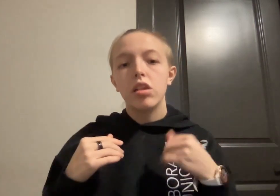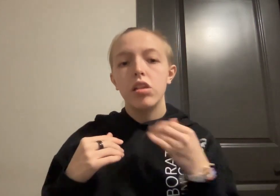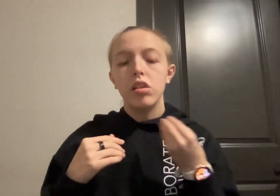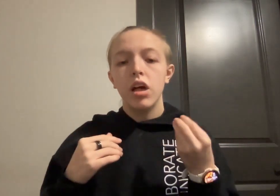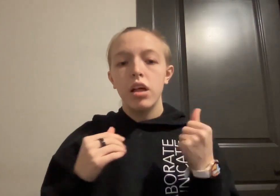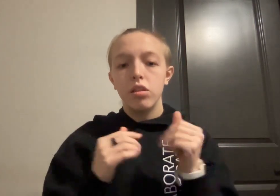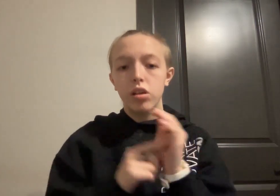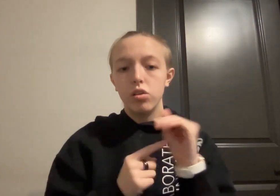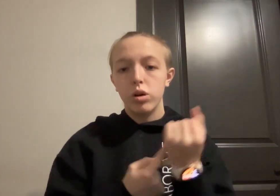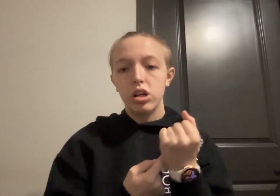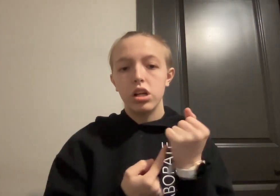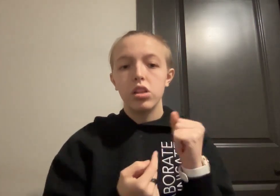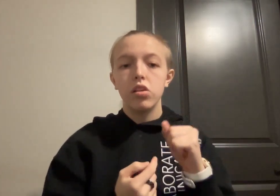is in situations.